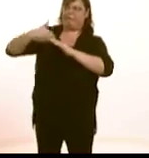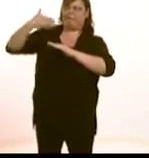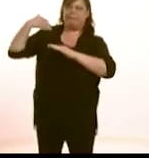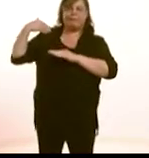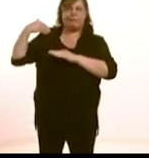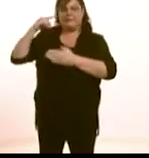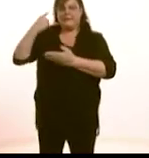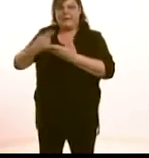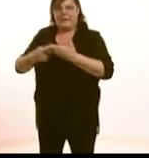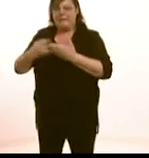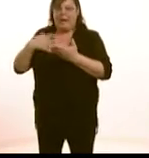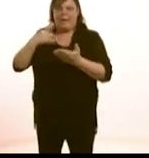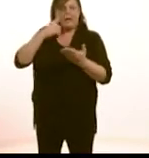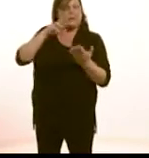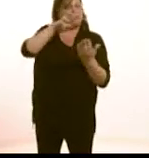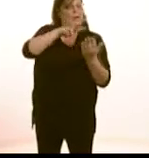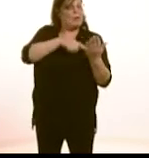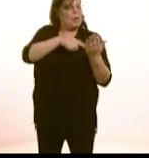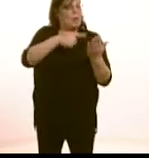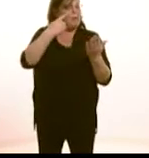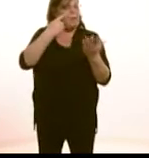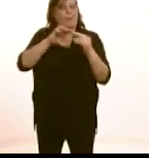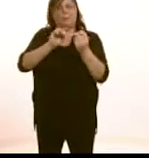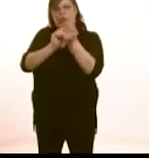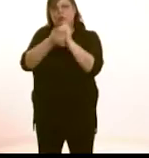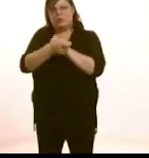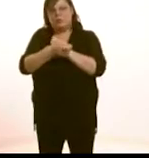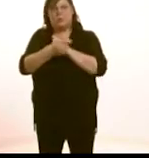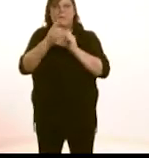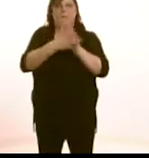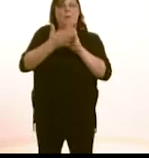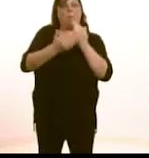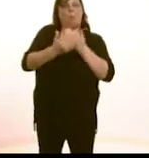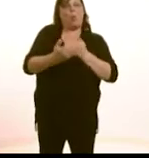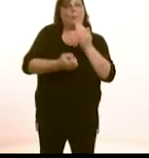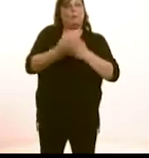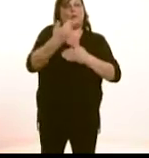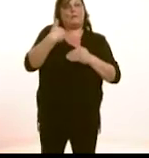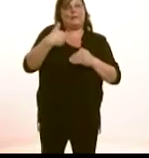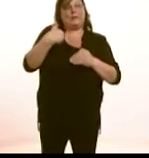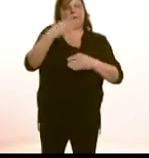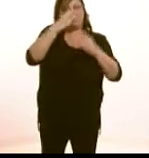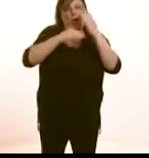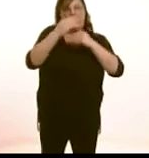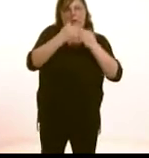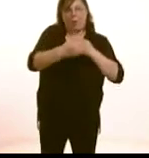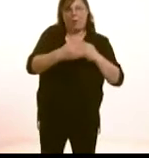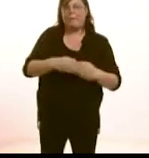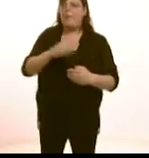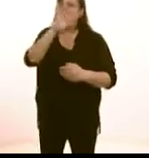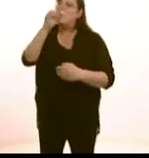it in order to give more training to teachers and to give them what they need. Jeremy Miles: 8. Diolch, Lywydd.